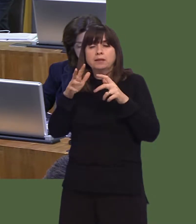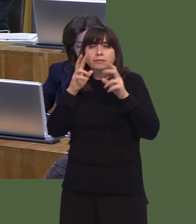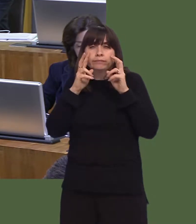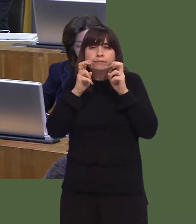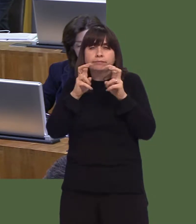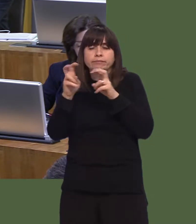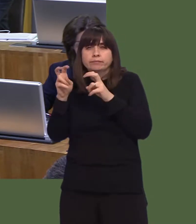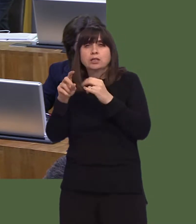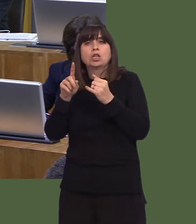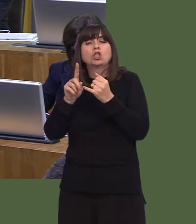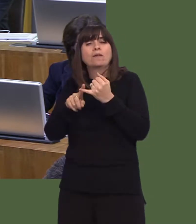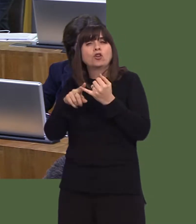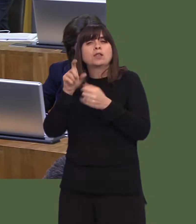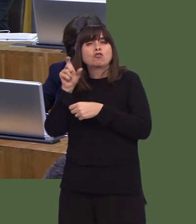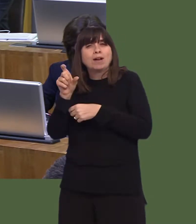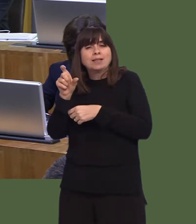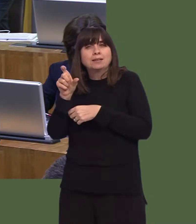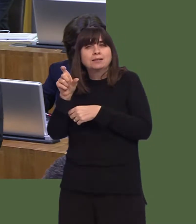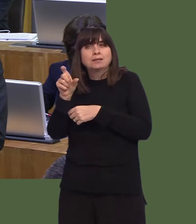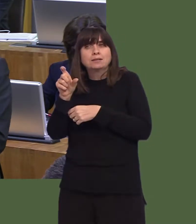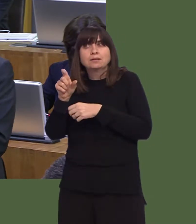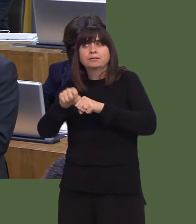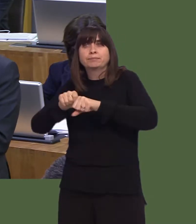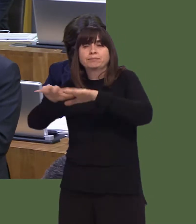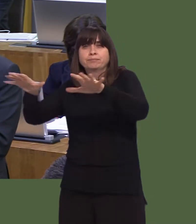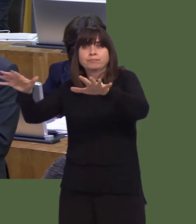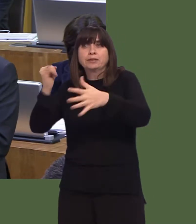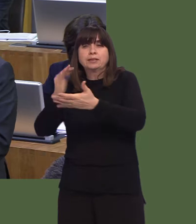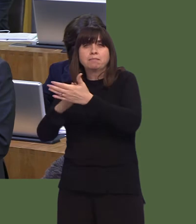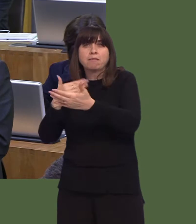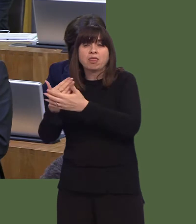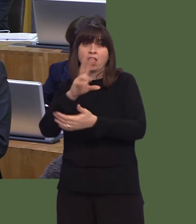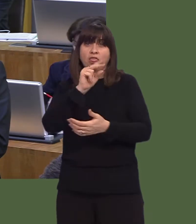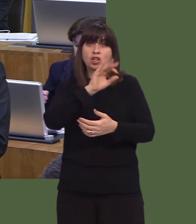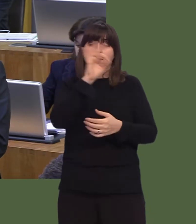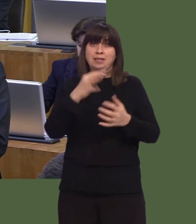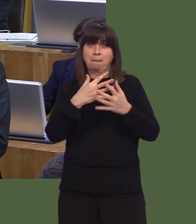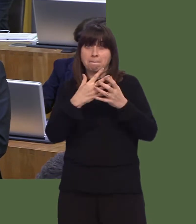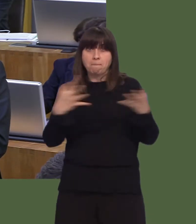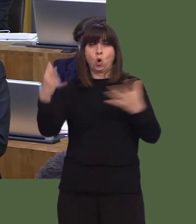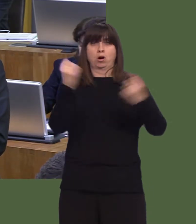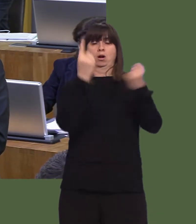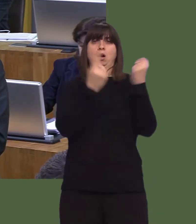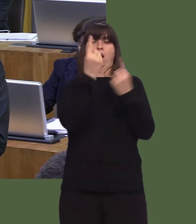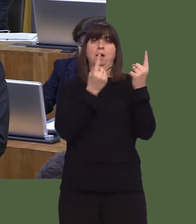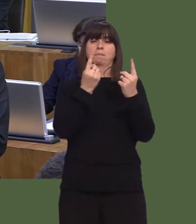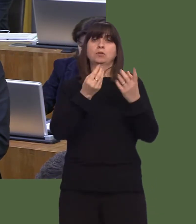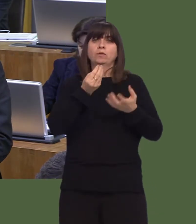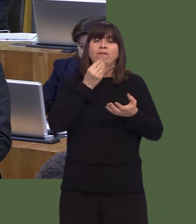universal credit roll-out of six months or more, food banks have seen a 30 per cent average increase six months after roll-out compared to the year before.